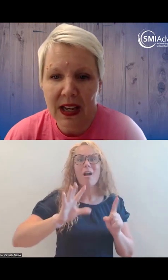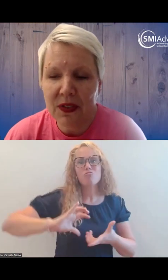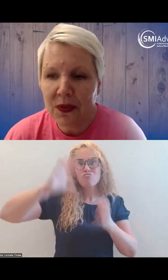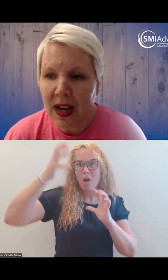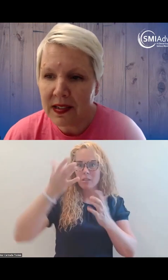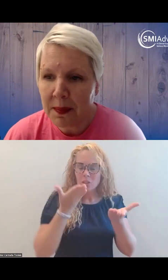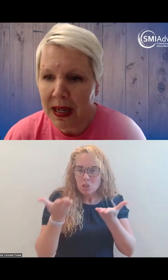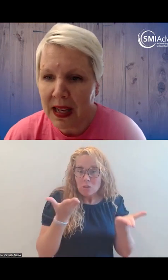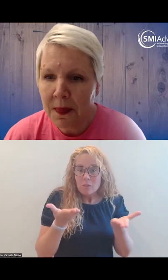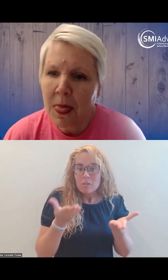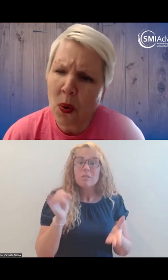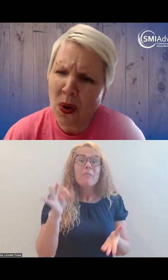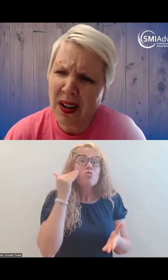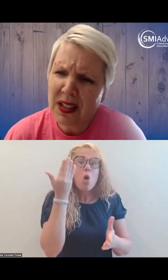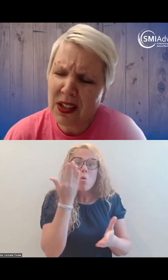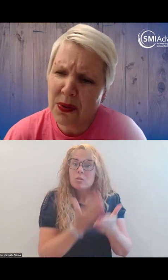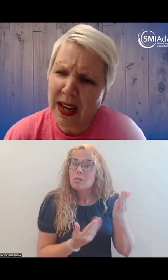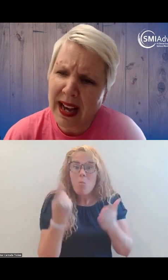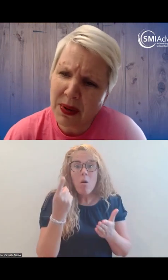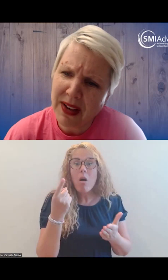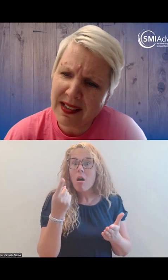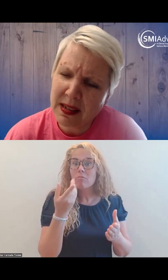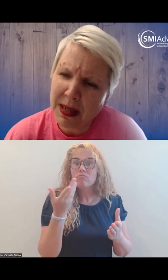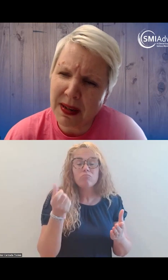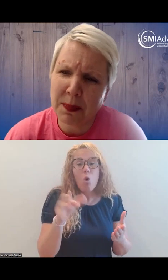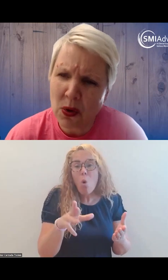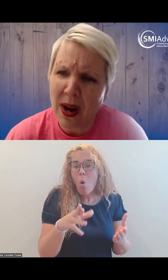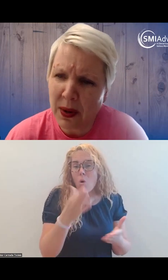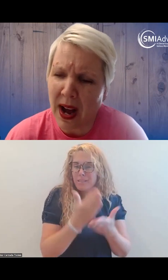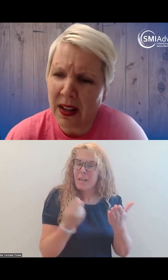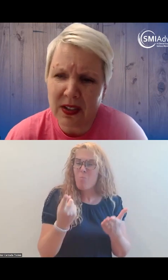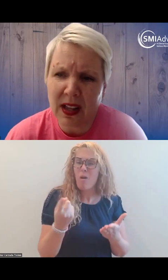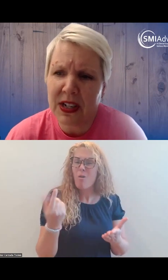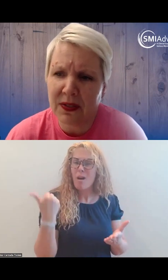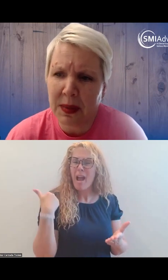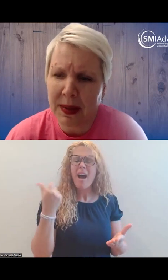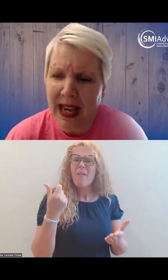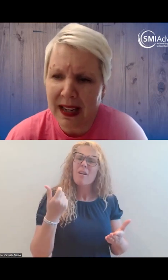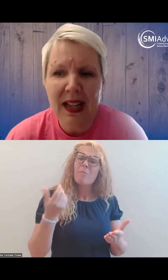IF YOU HAVE SOMEBODY OR IF YOU WANT TO HEAR FROM SOMEBODY AGAIN,